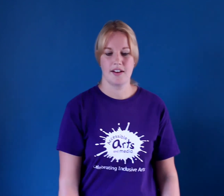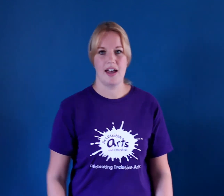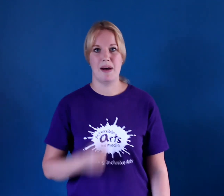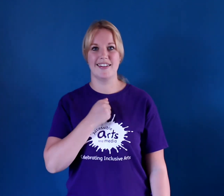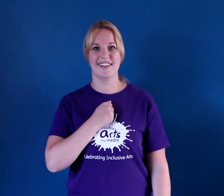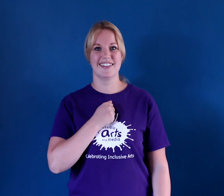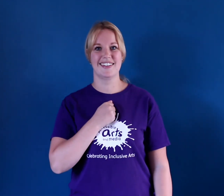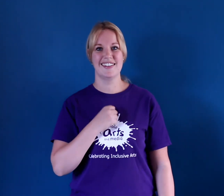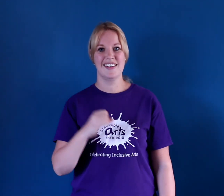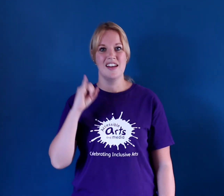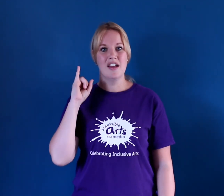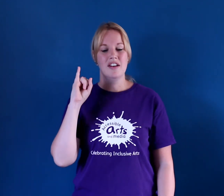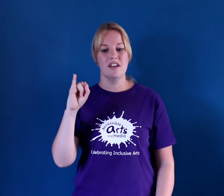Ok, my turn.